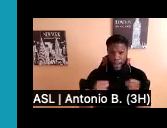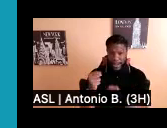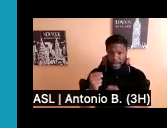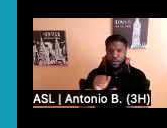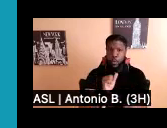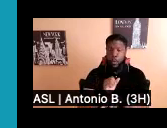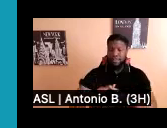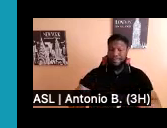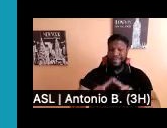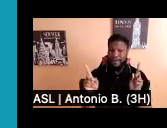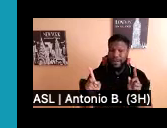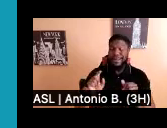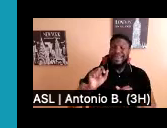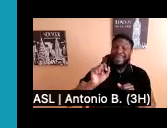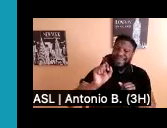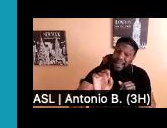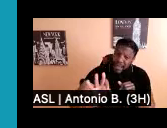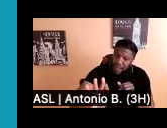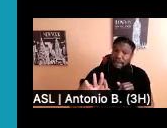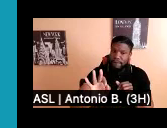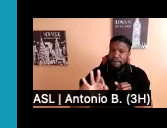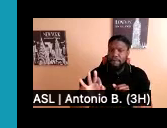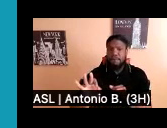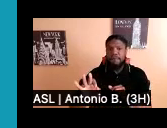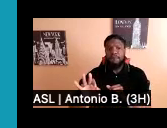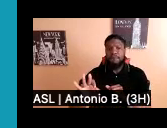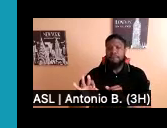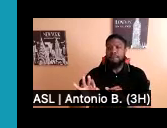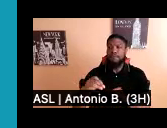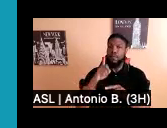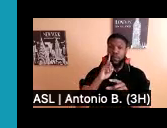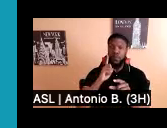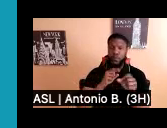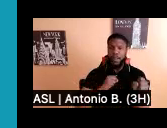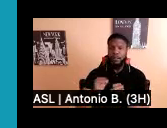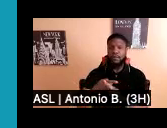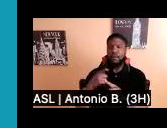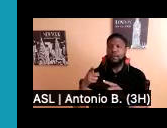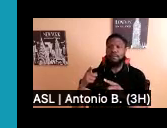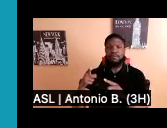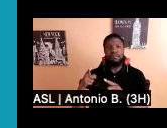if they were coming from commenters in specific roles, especially when teachers are perceived as